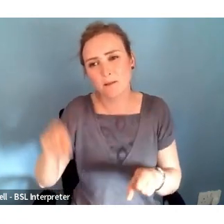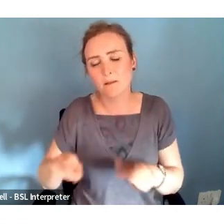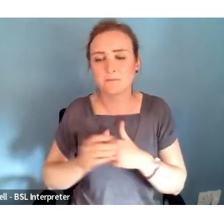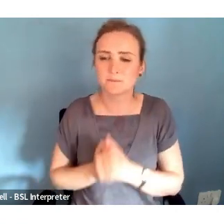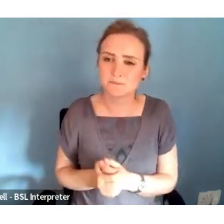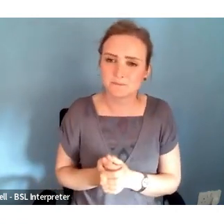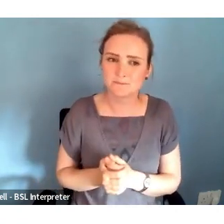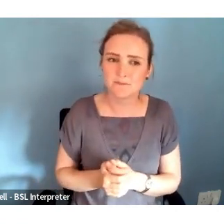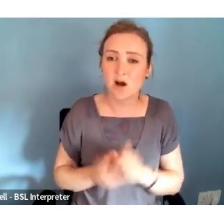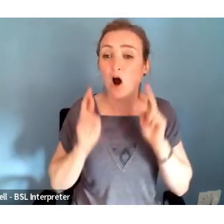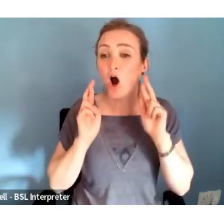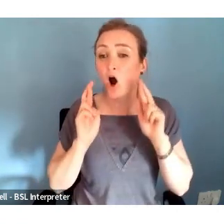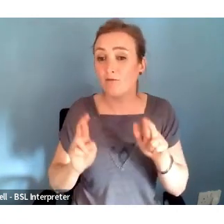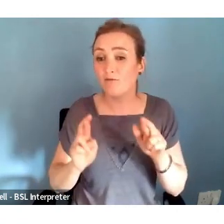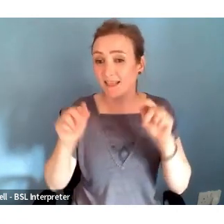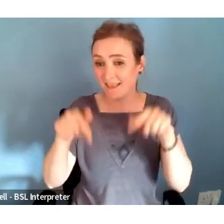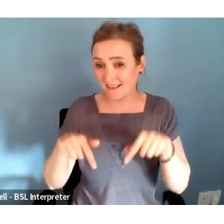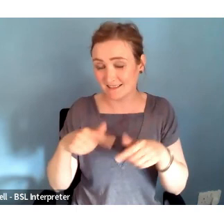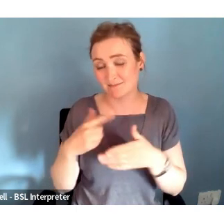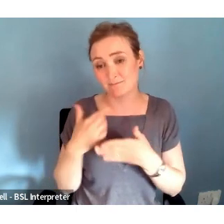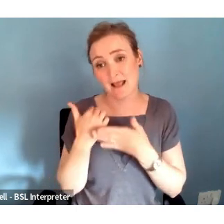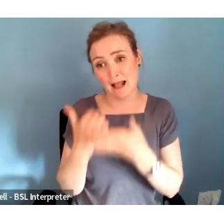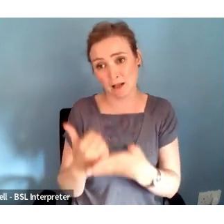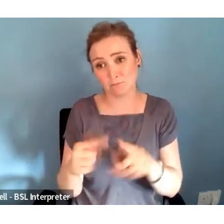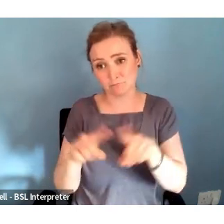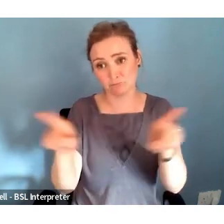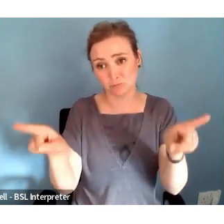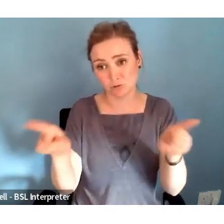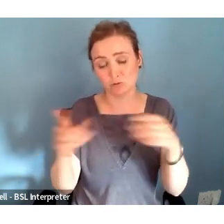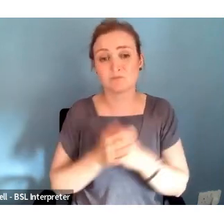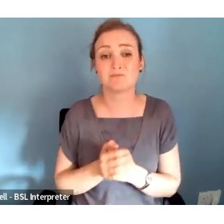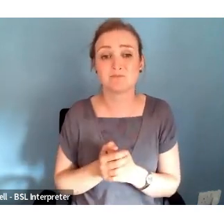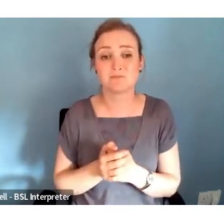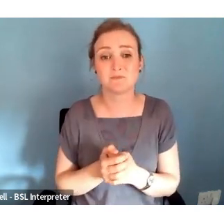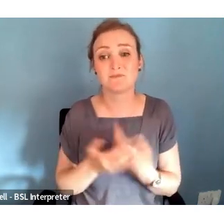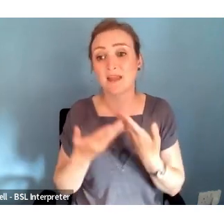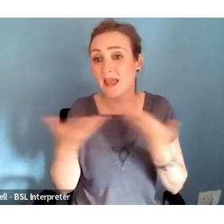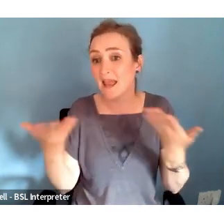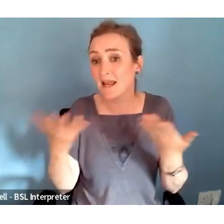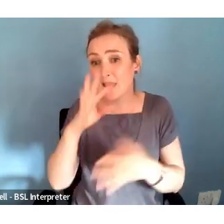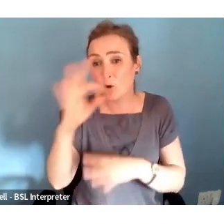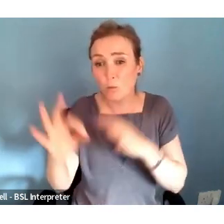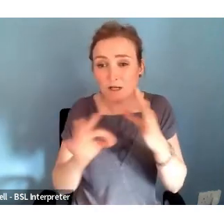helpful. Id there are any questions or comments from anybody